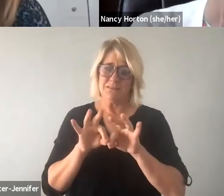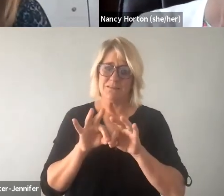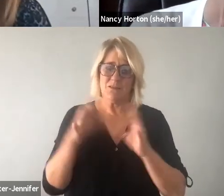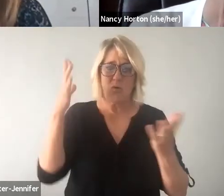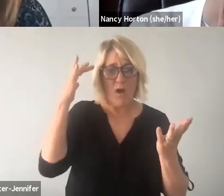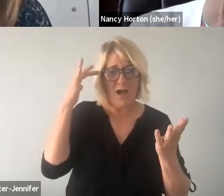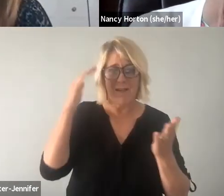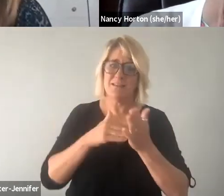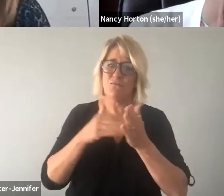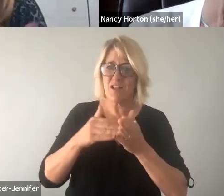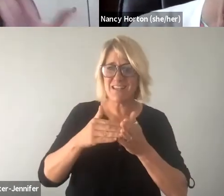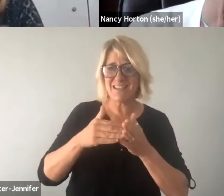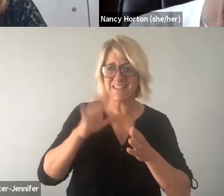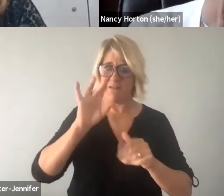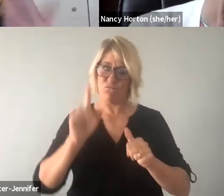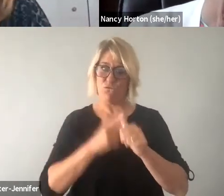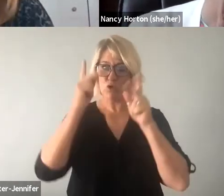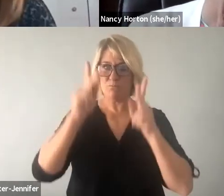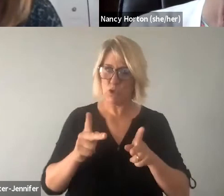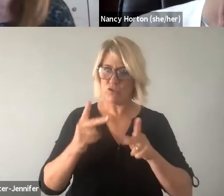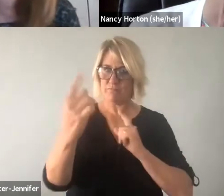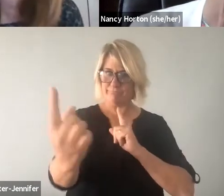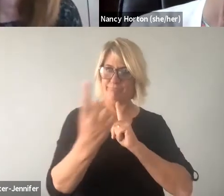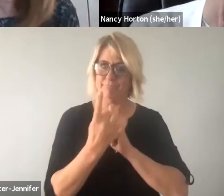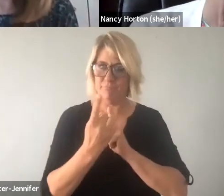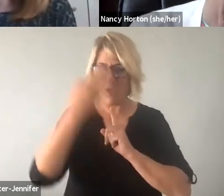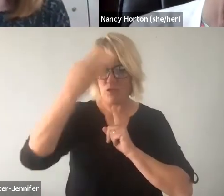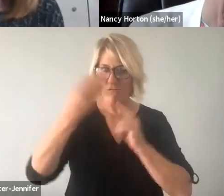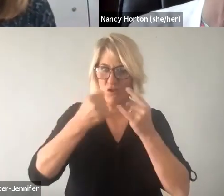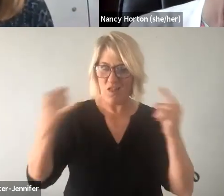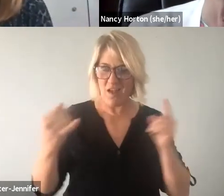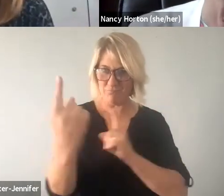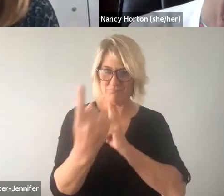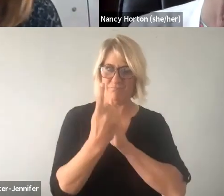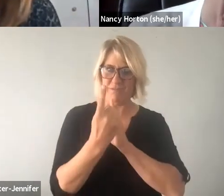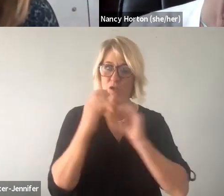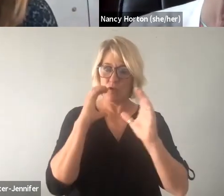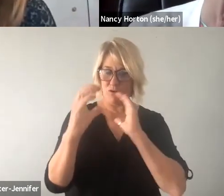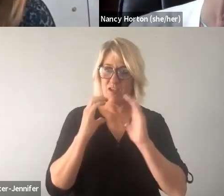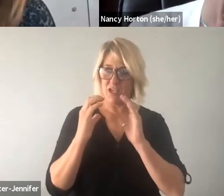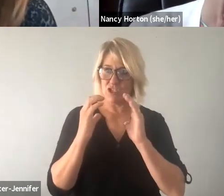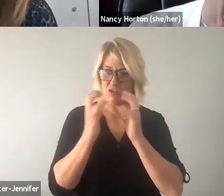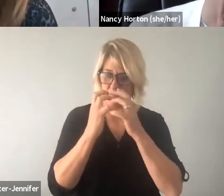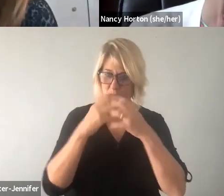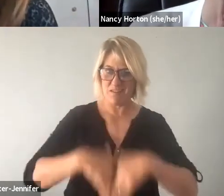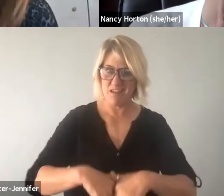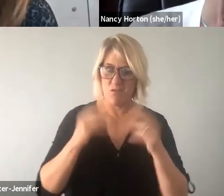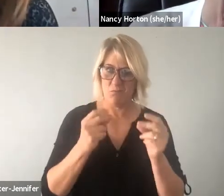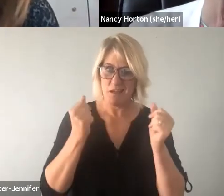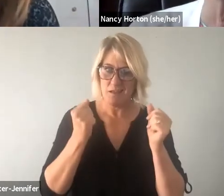see this a lot, customers training -- customer service training is so important because it's frequently the